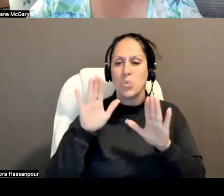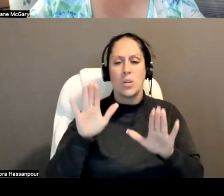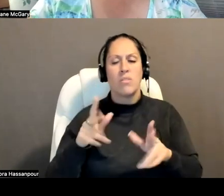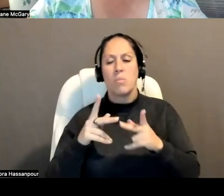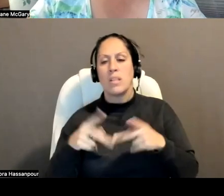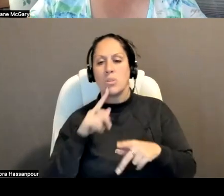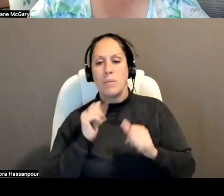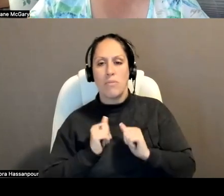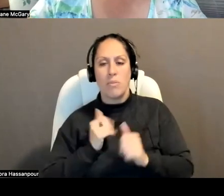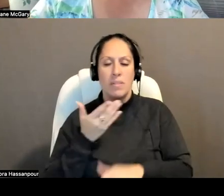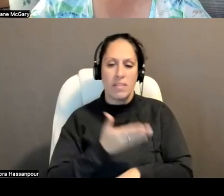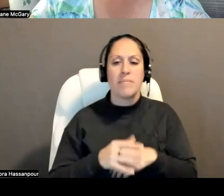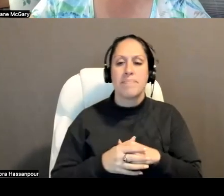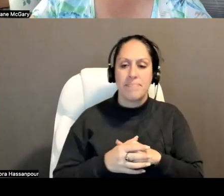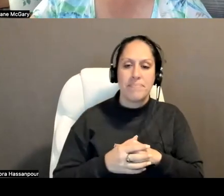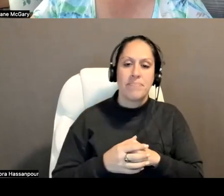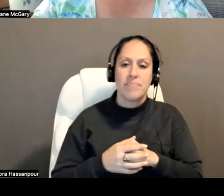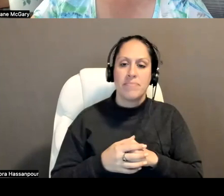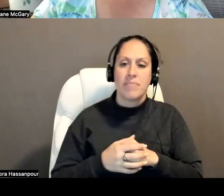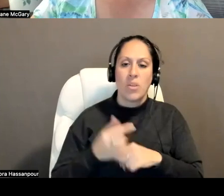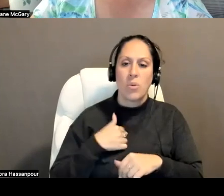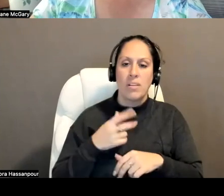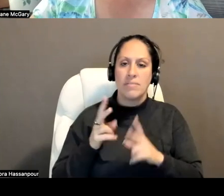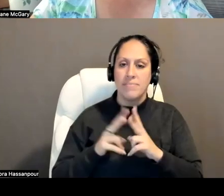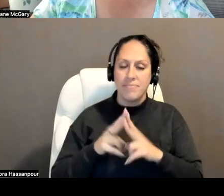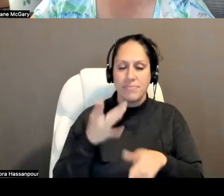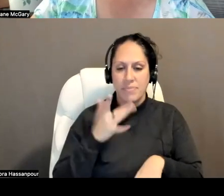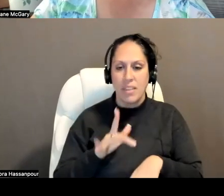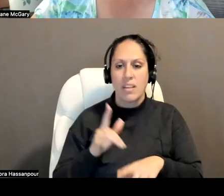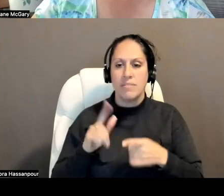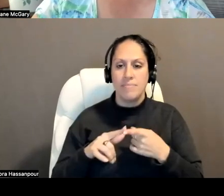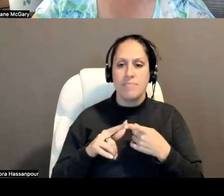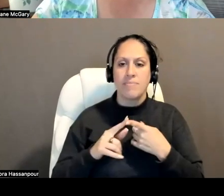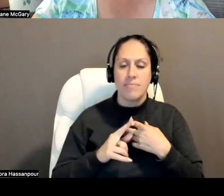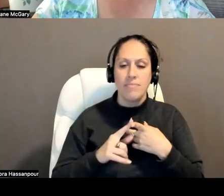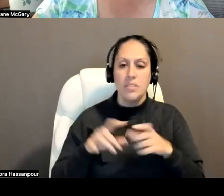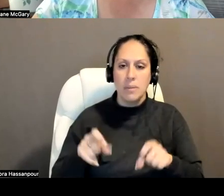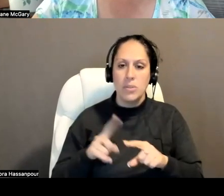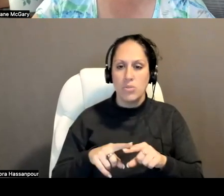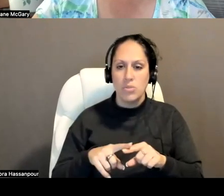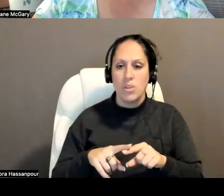performing. Yes. And we're very very lucky to to be able to do all of this!